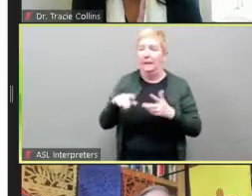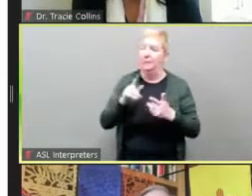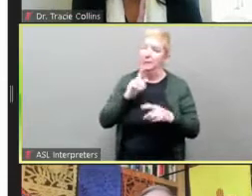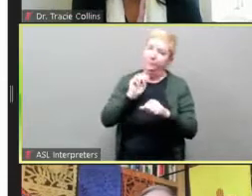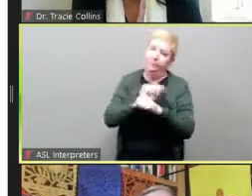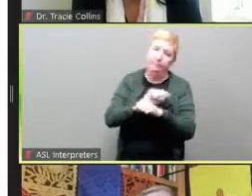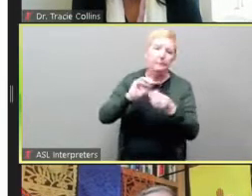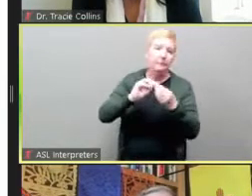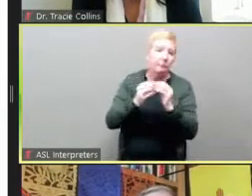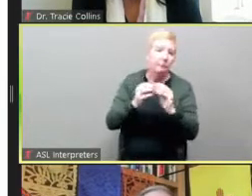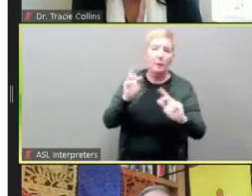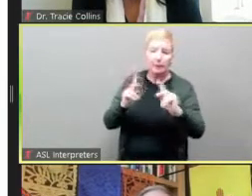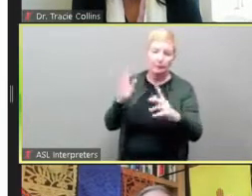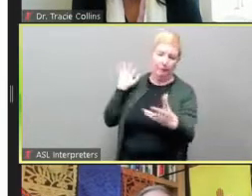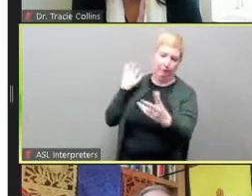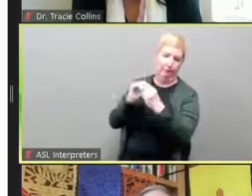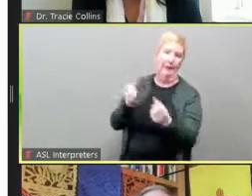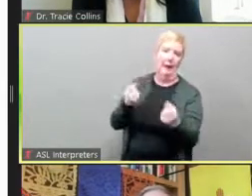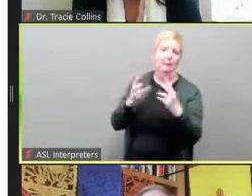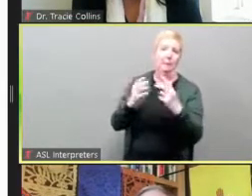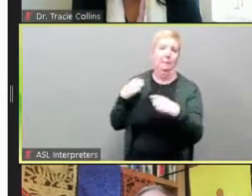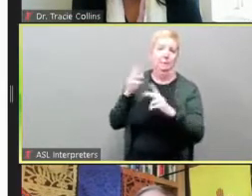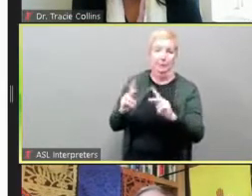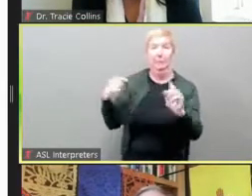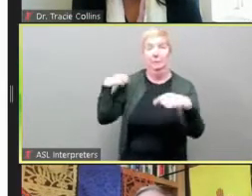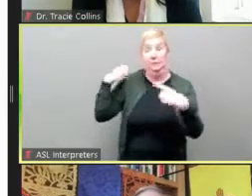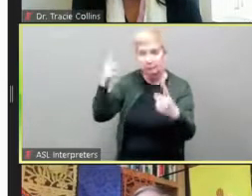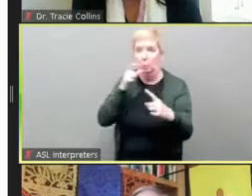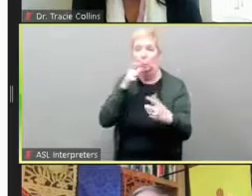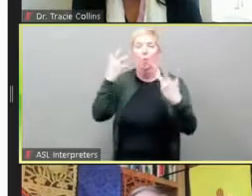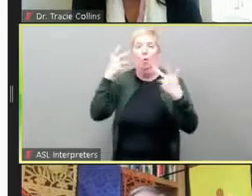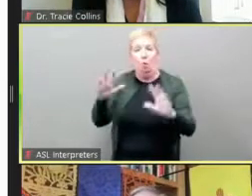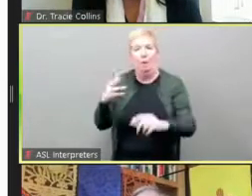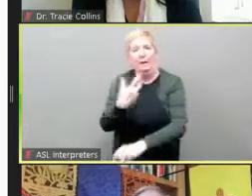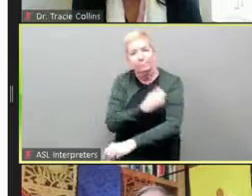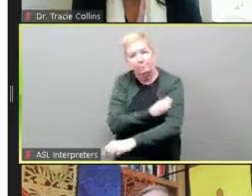cumulatively received full vaccine. There's a little bump in the curve